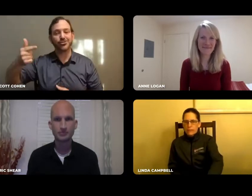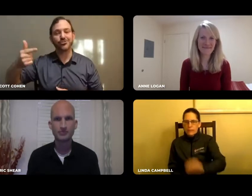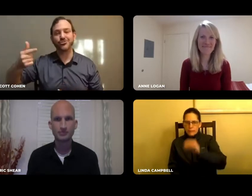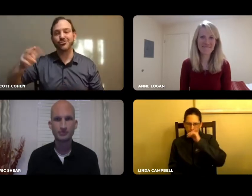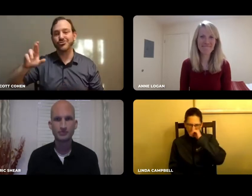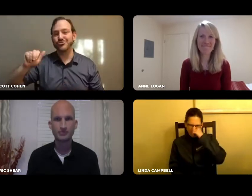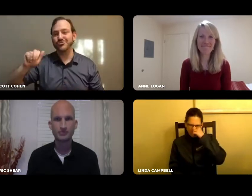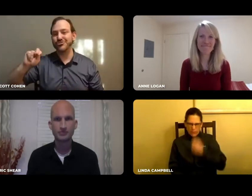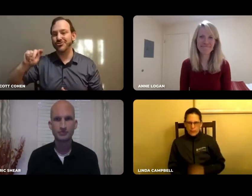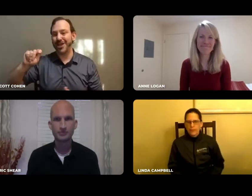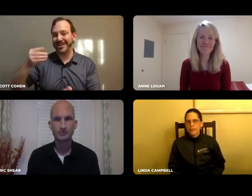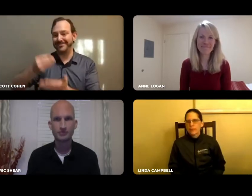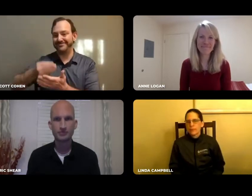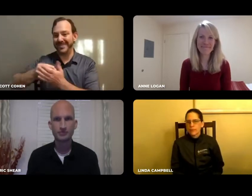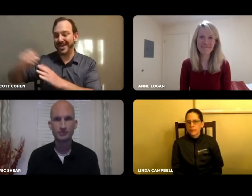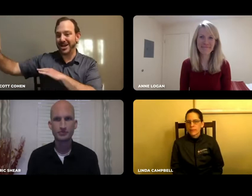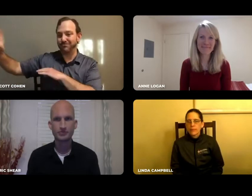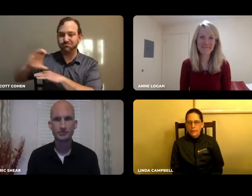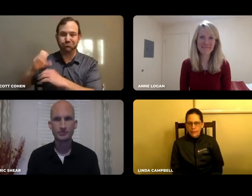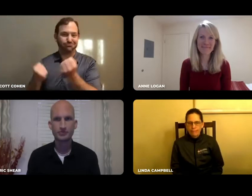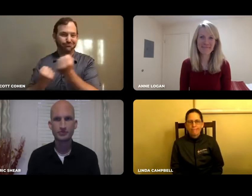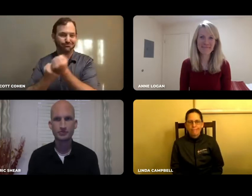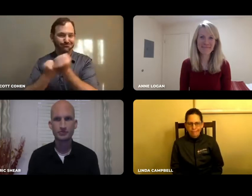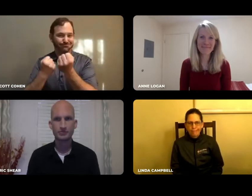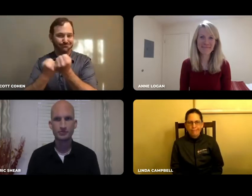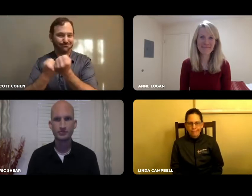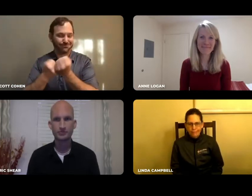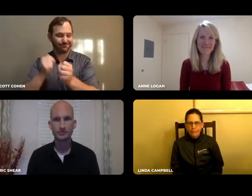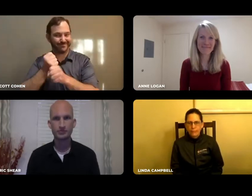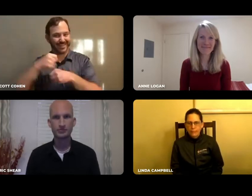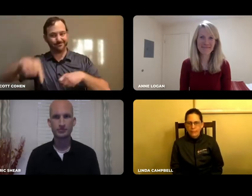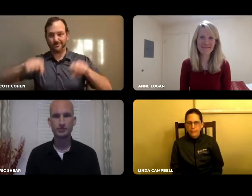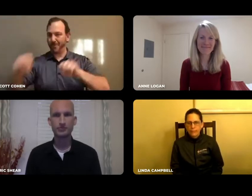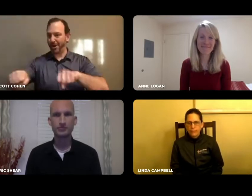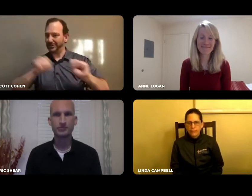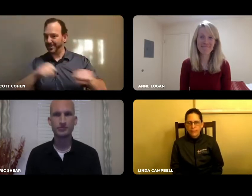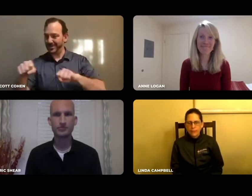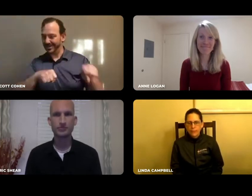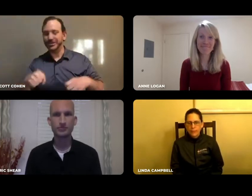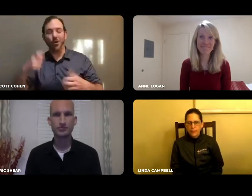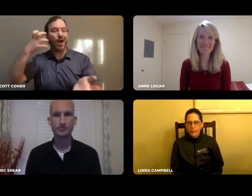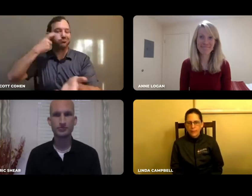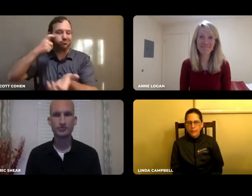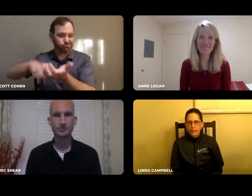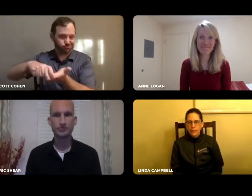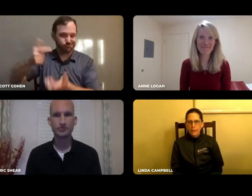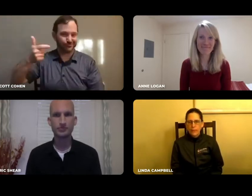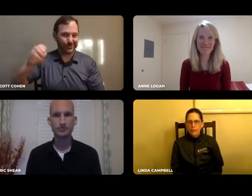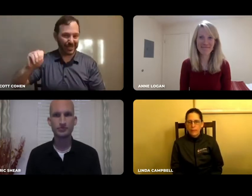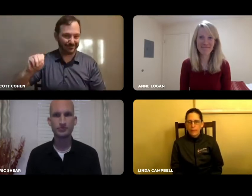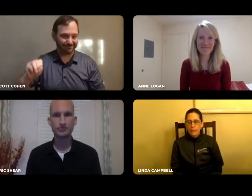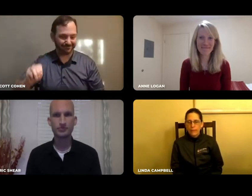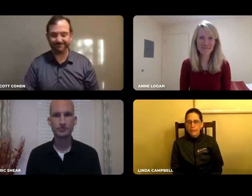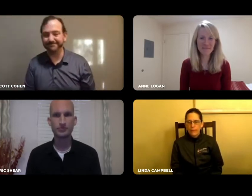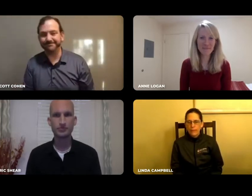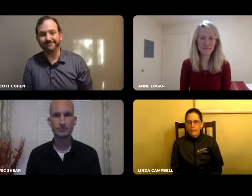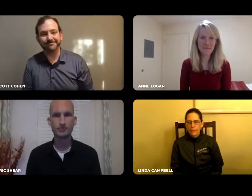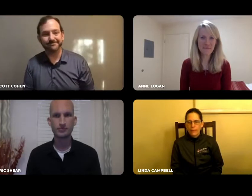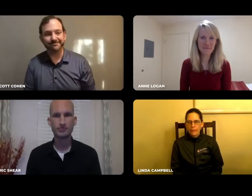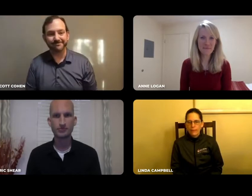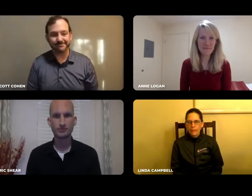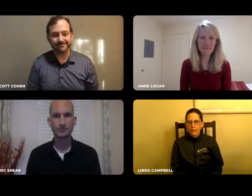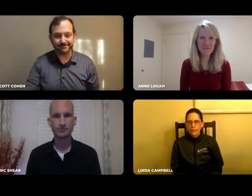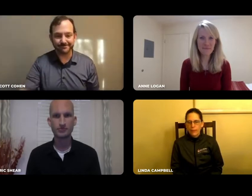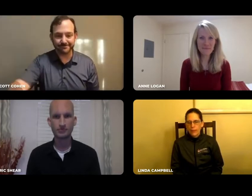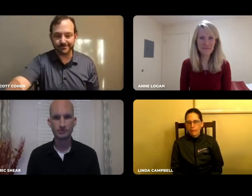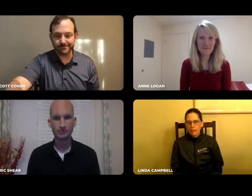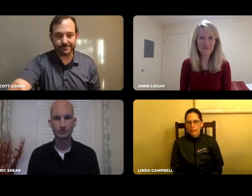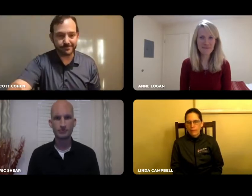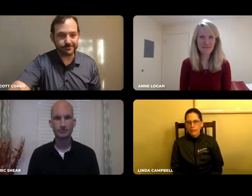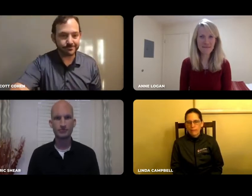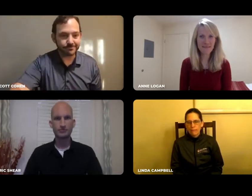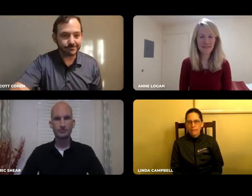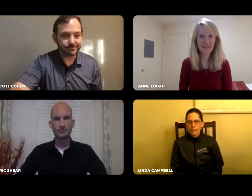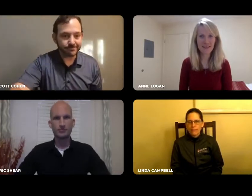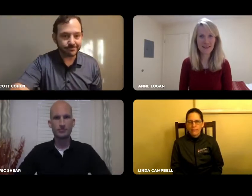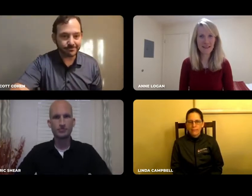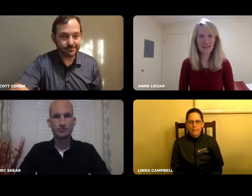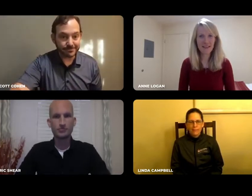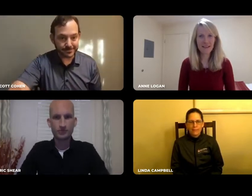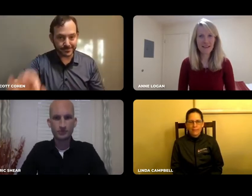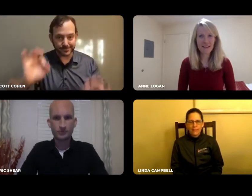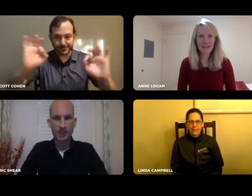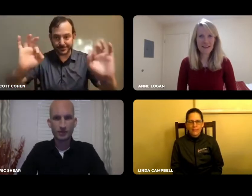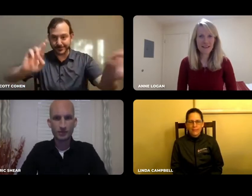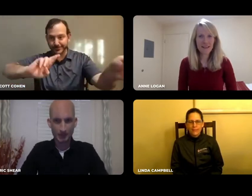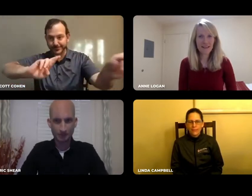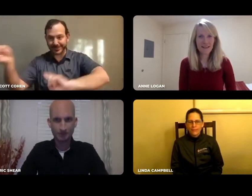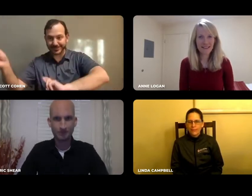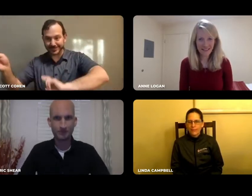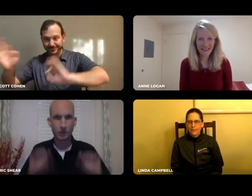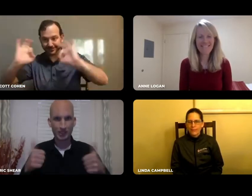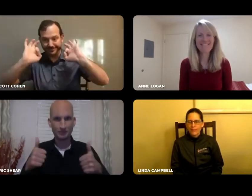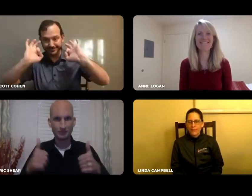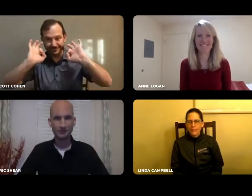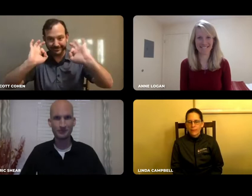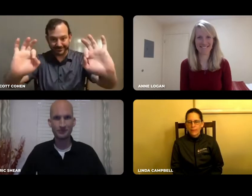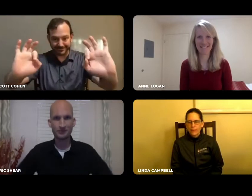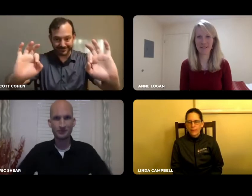For a grant that made this Webinar possible.